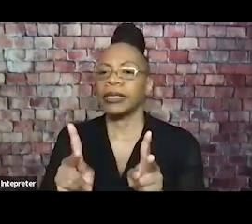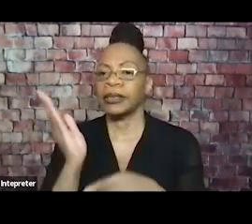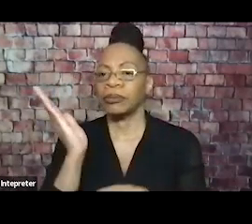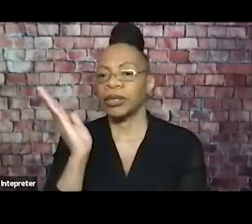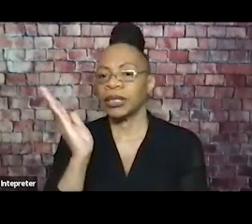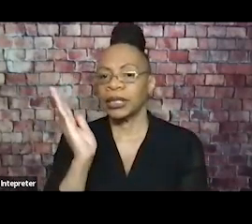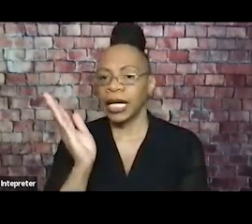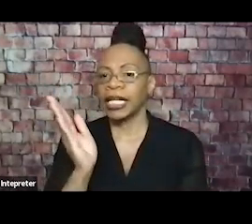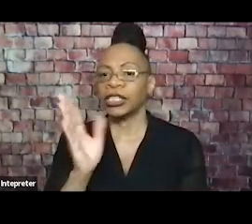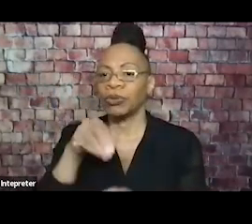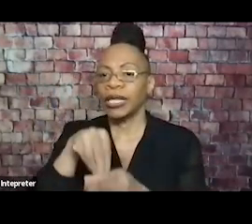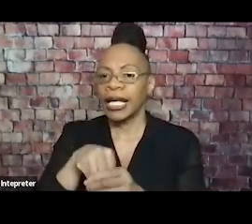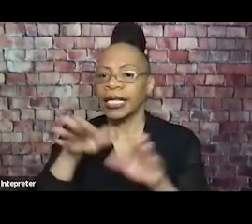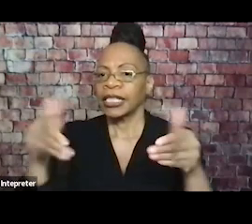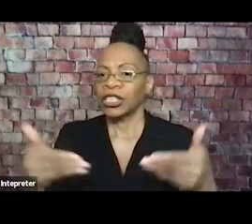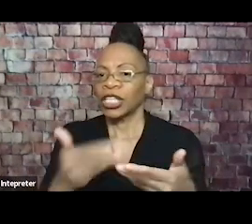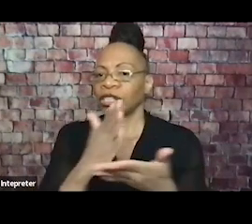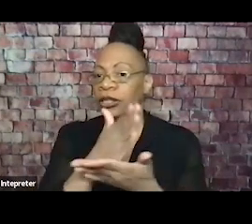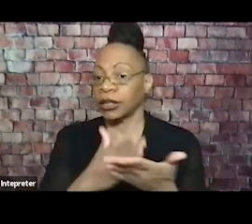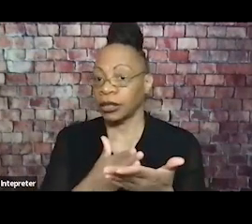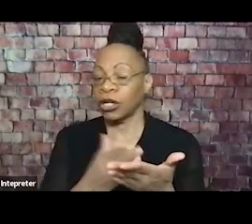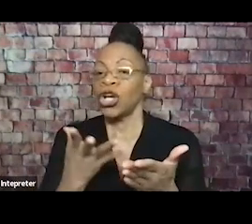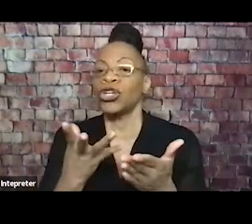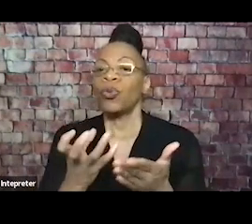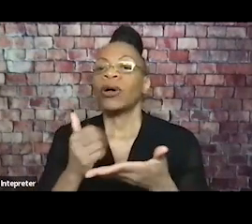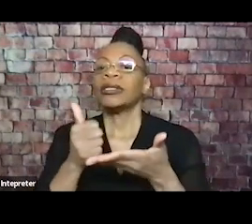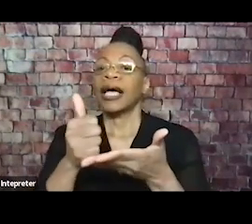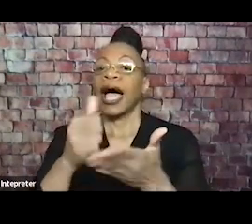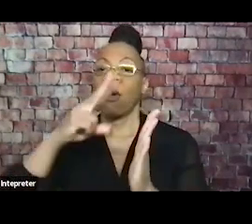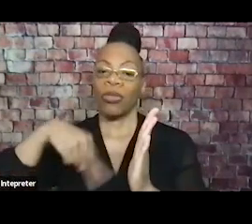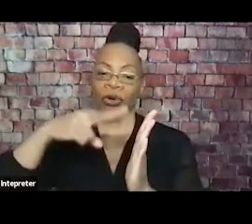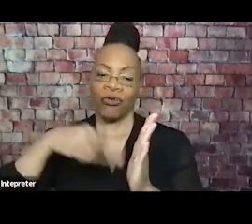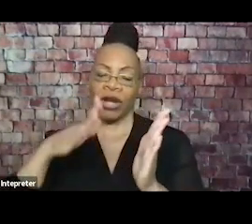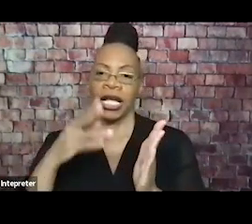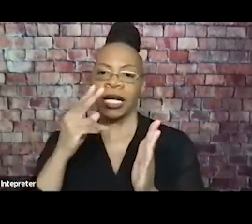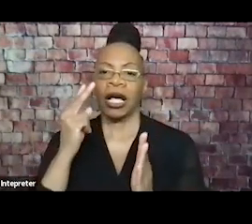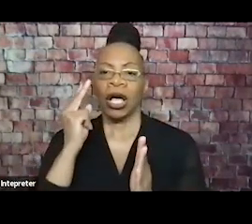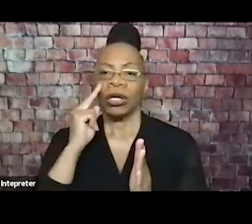You want to be able to help the reader visualize the applicant's symptoms. Let's think back